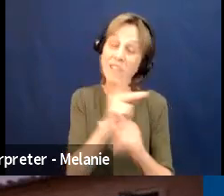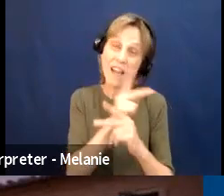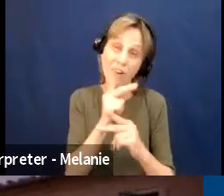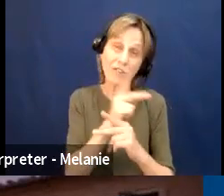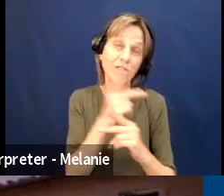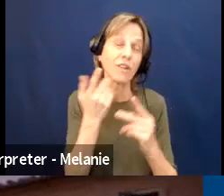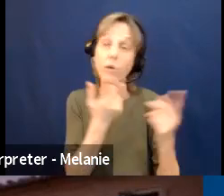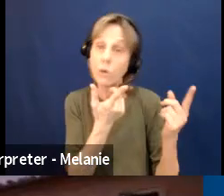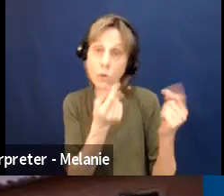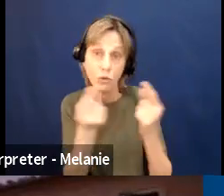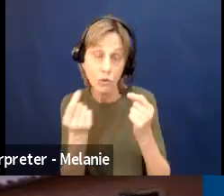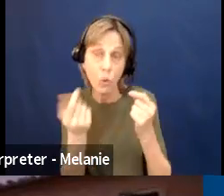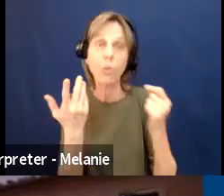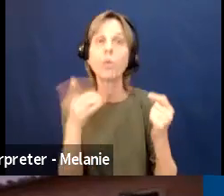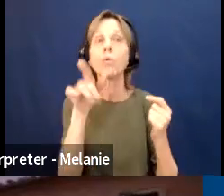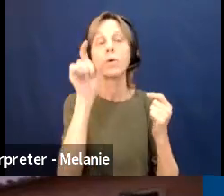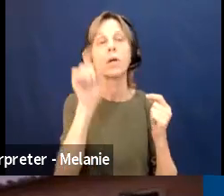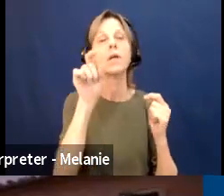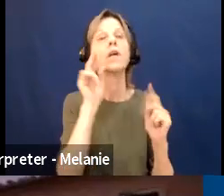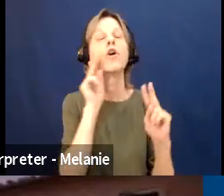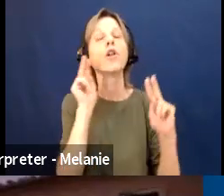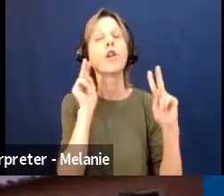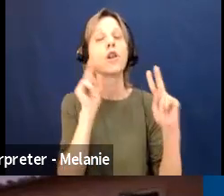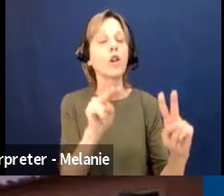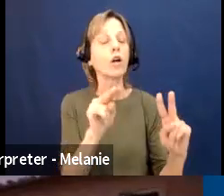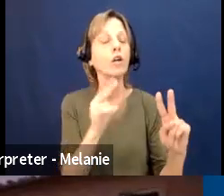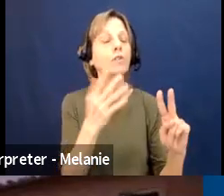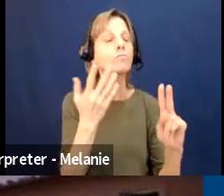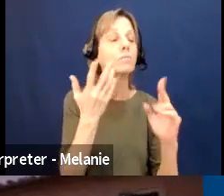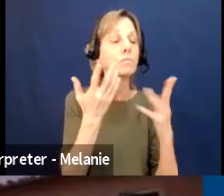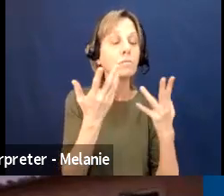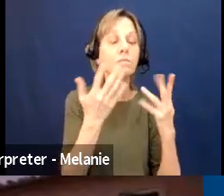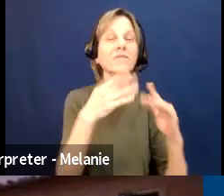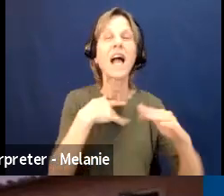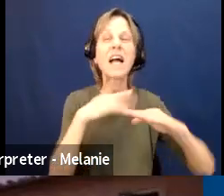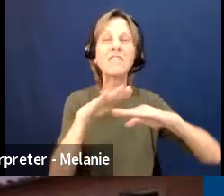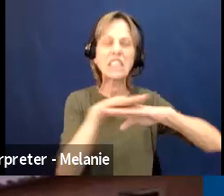uh you need to be looking at you know trying to break up that crust that has been caused by